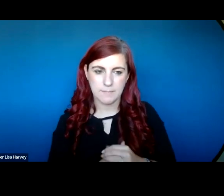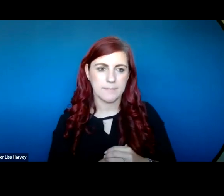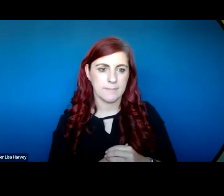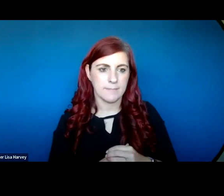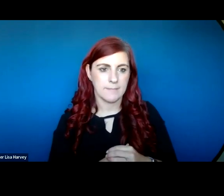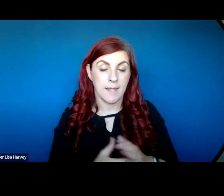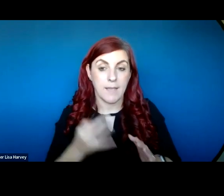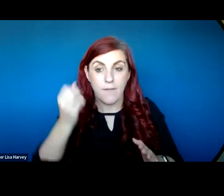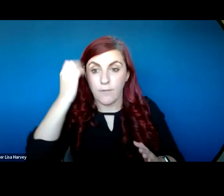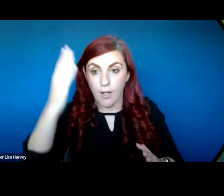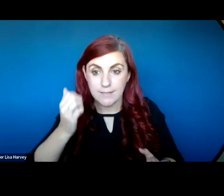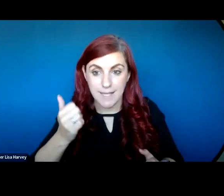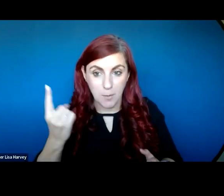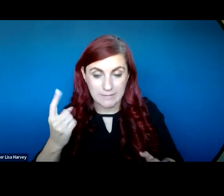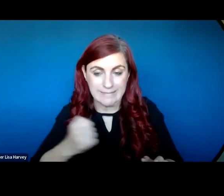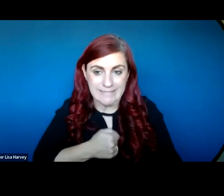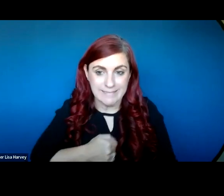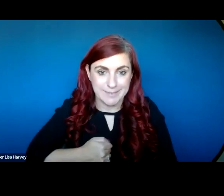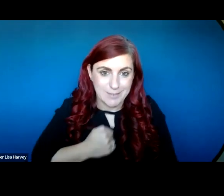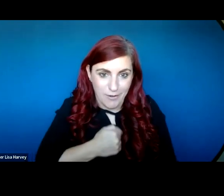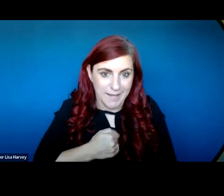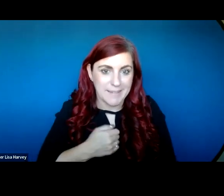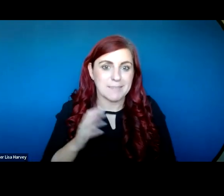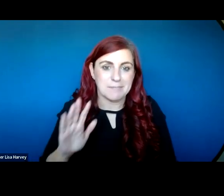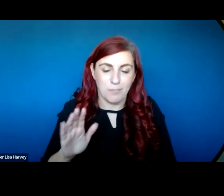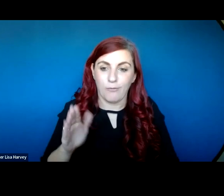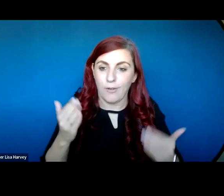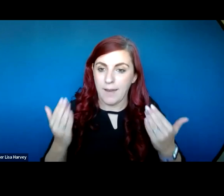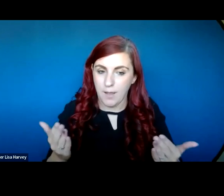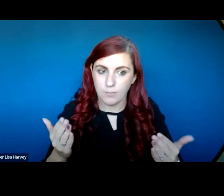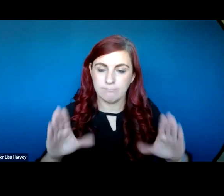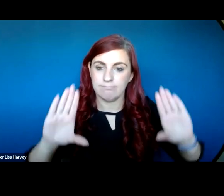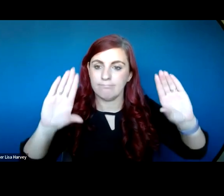If I've forgotten anyone please forgive me, but for now we'll bring this part of